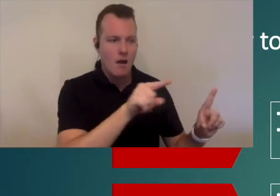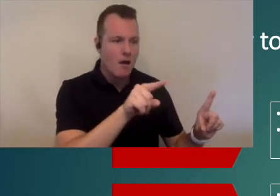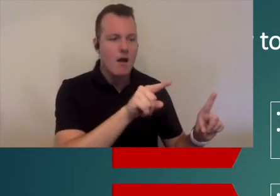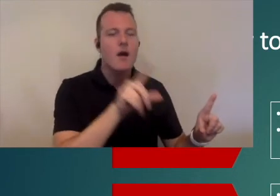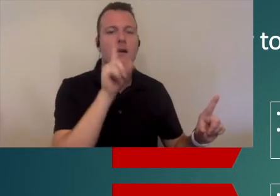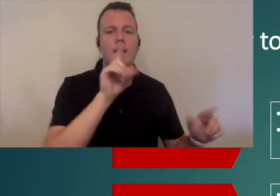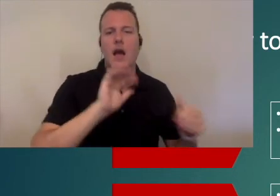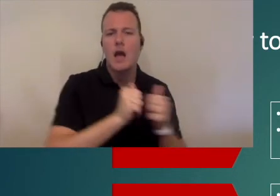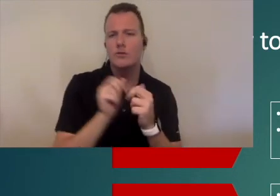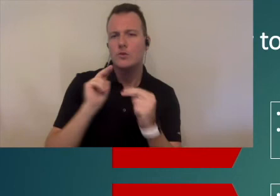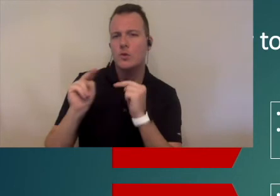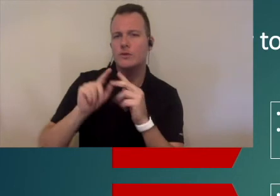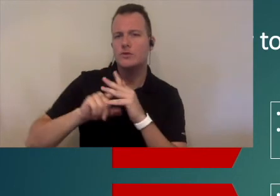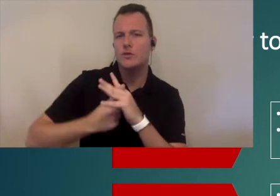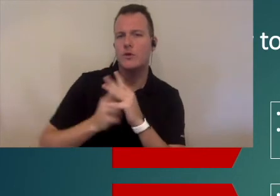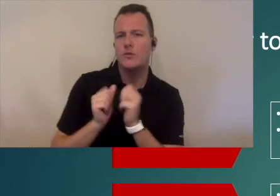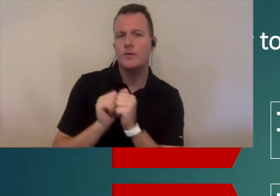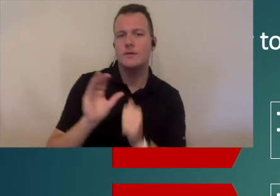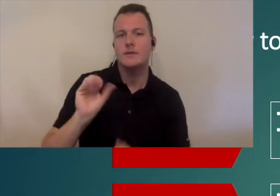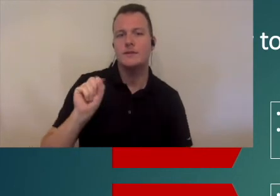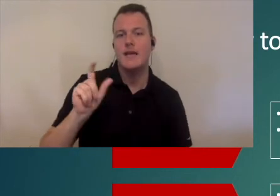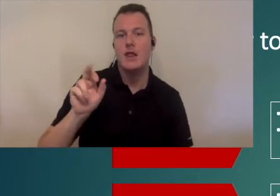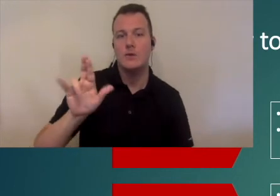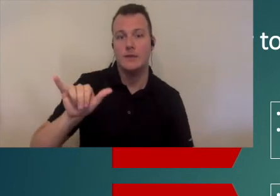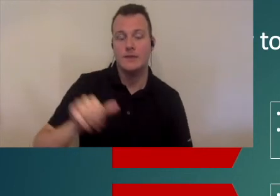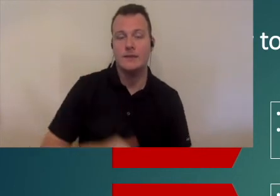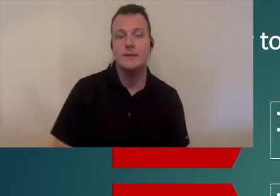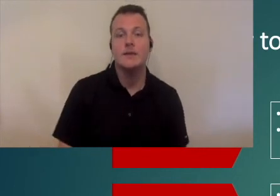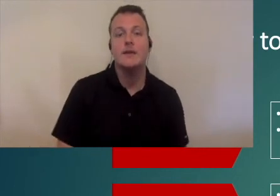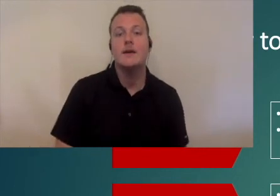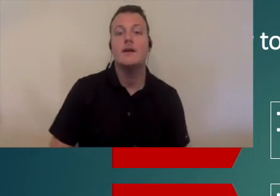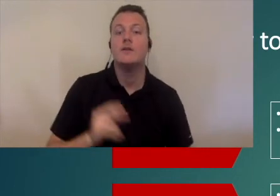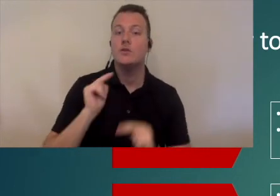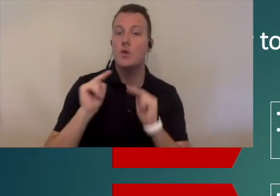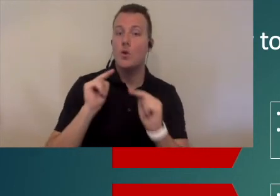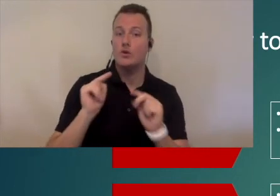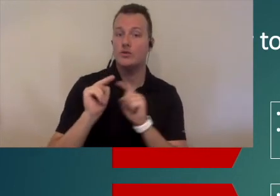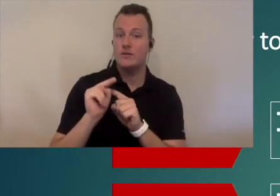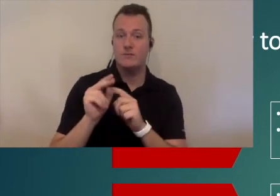for your salary. When it comes to negotiating, I think one of the hardest